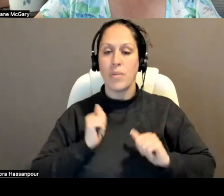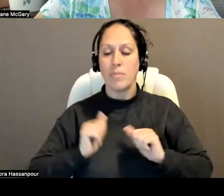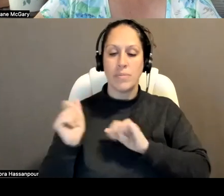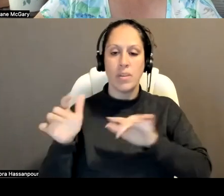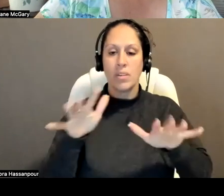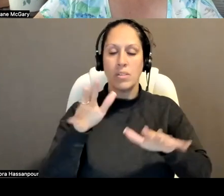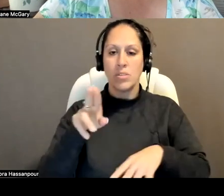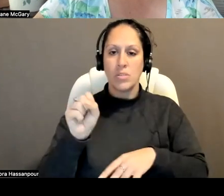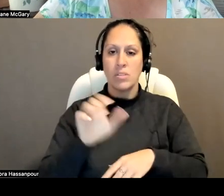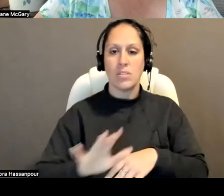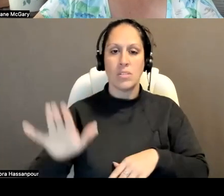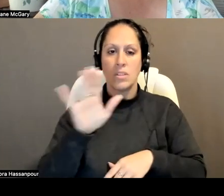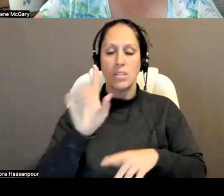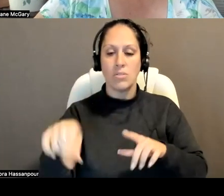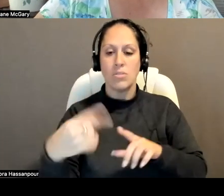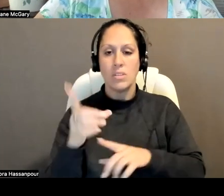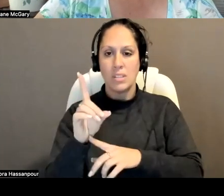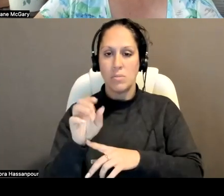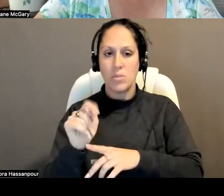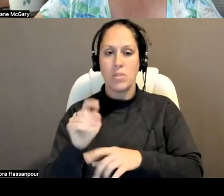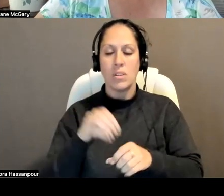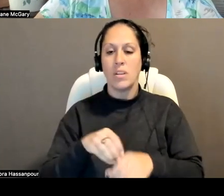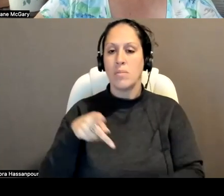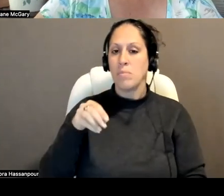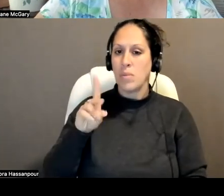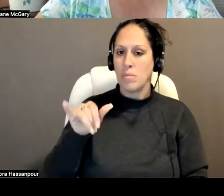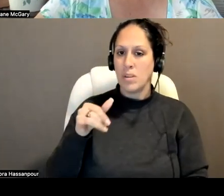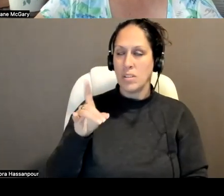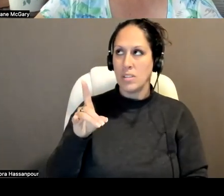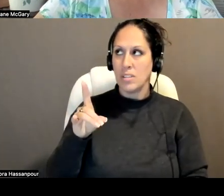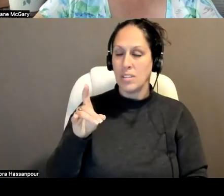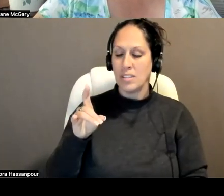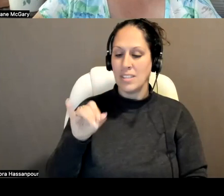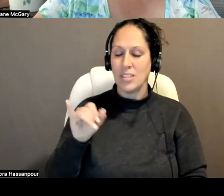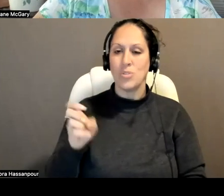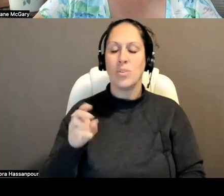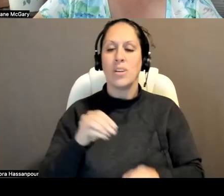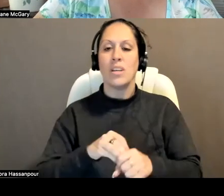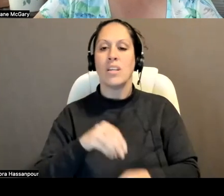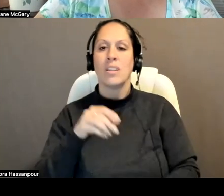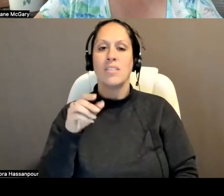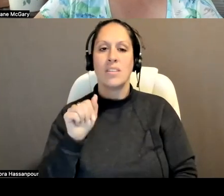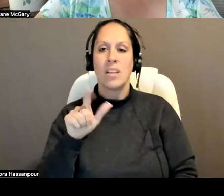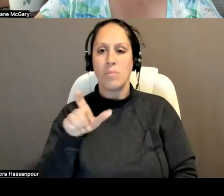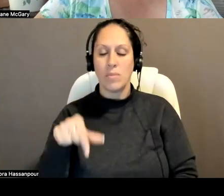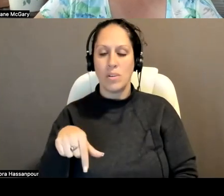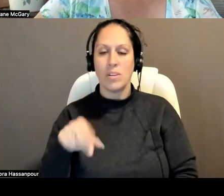soloist debut in Popejoy Hall in Albuquerque, New Mexico, to his 2022 performance with the